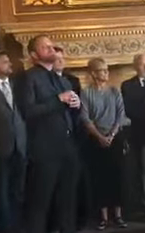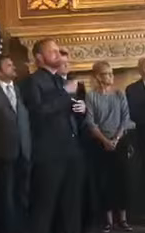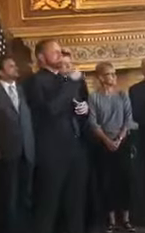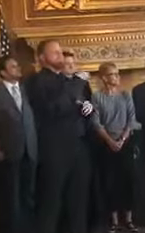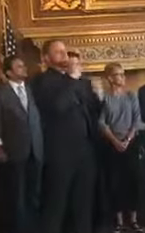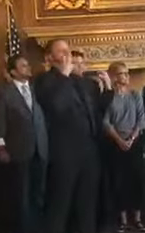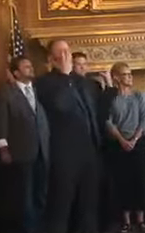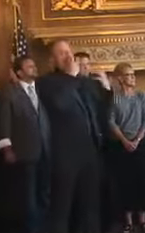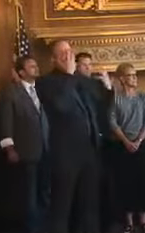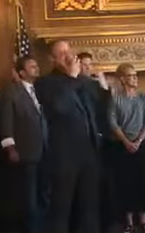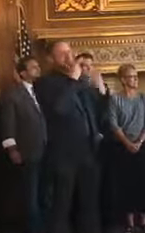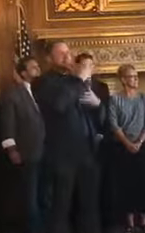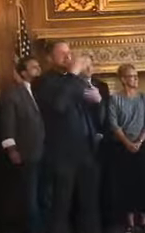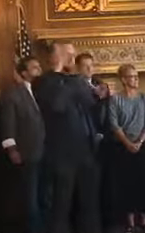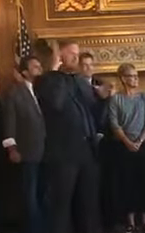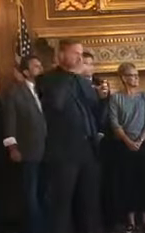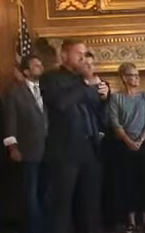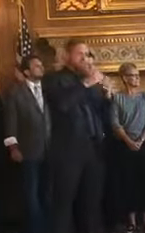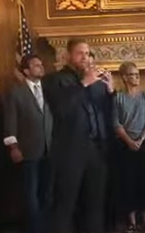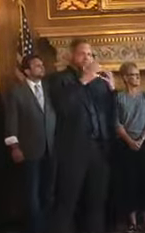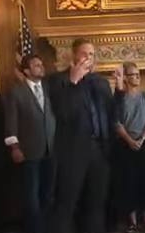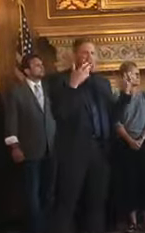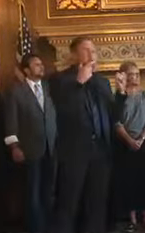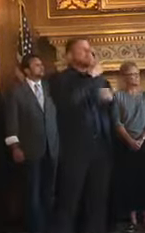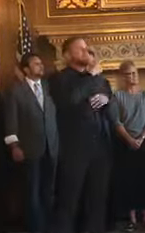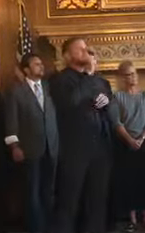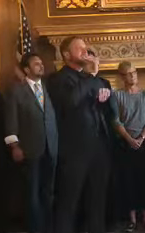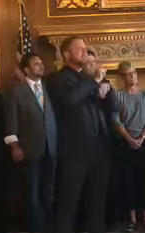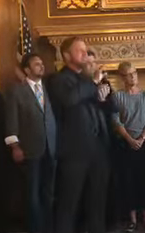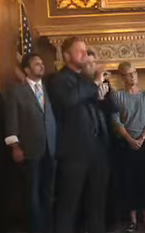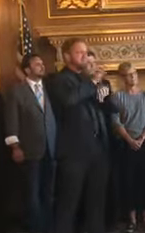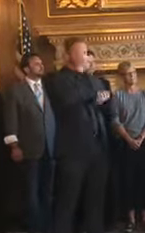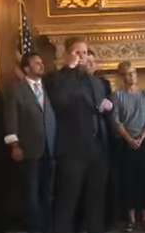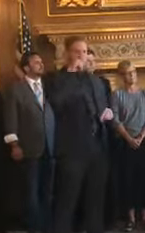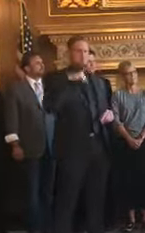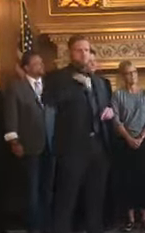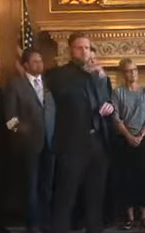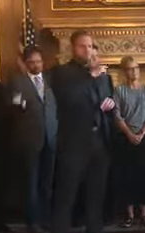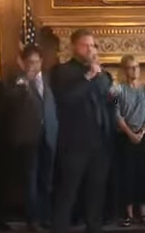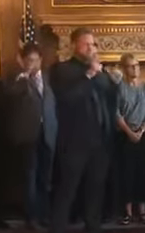sign language interpreter licensure initially and kind of helped get the ball rolling on